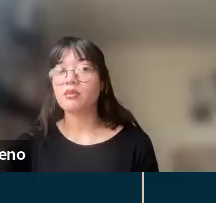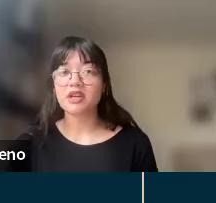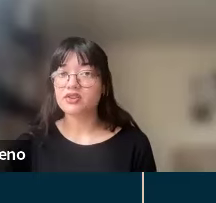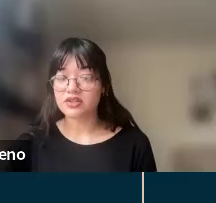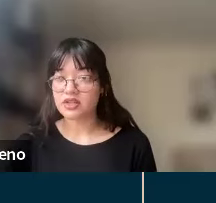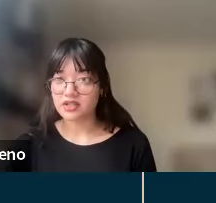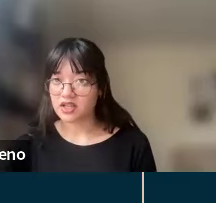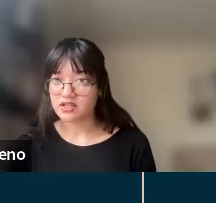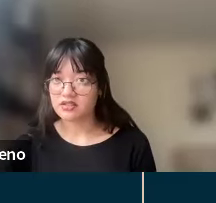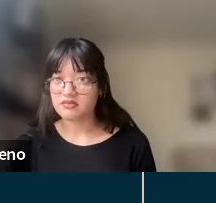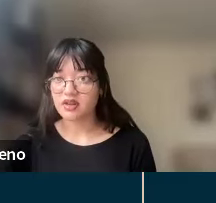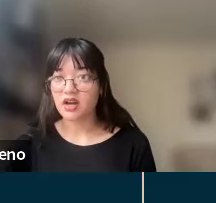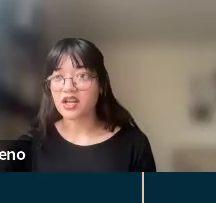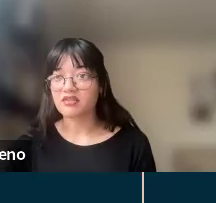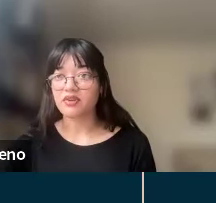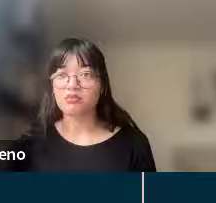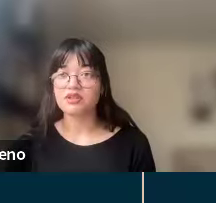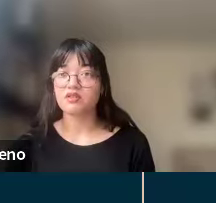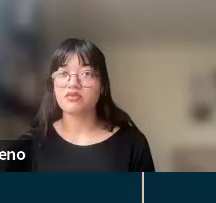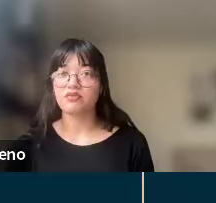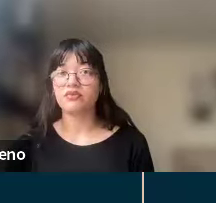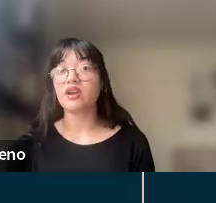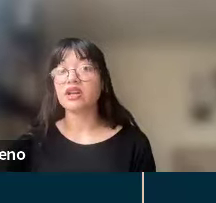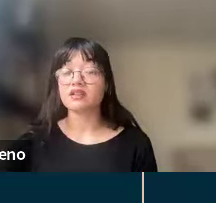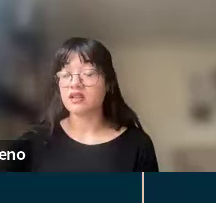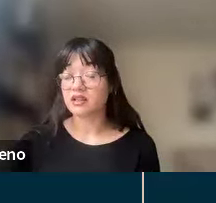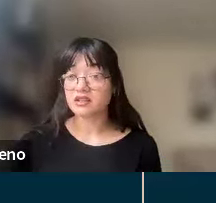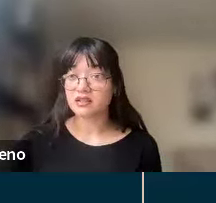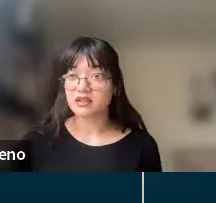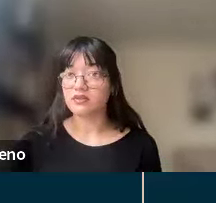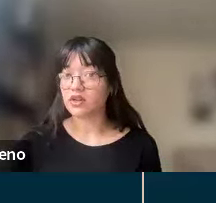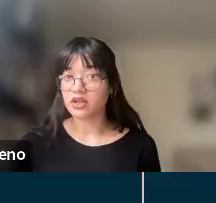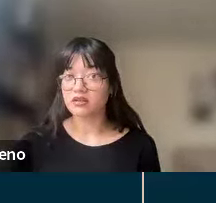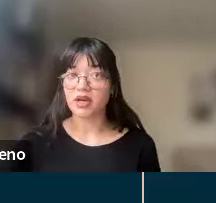Throughout my undergraduate education, I found myself very excited and invigorated